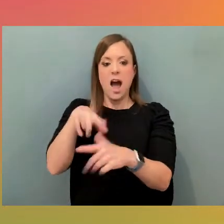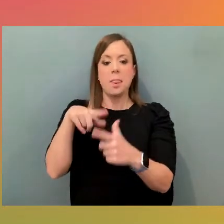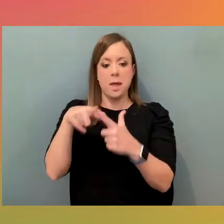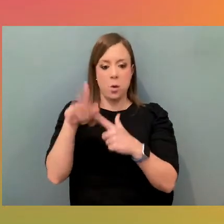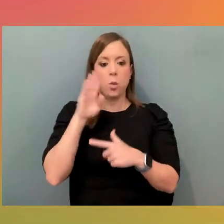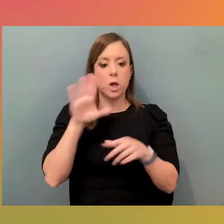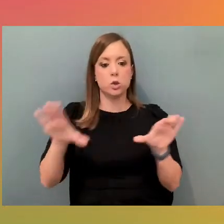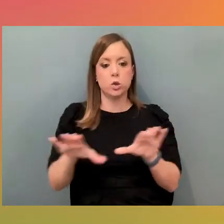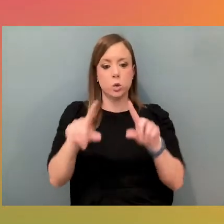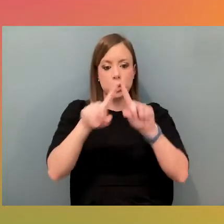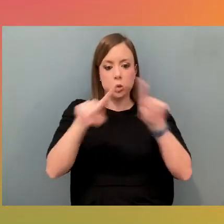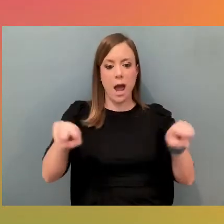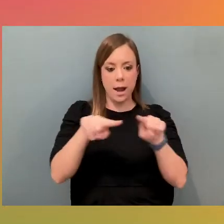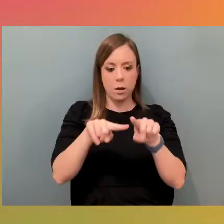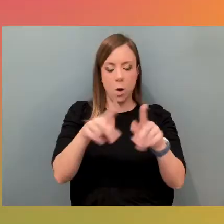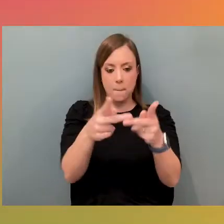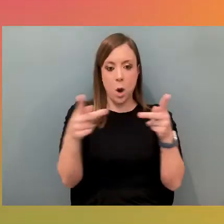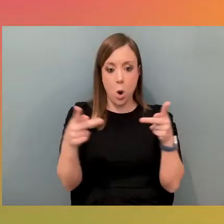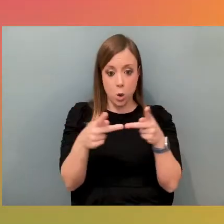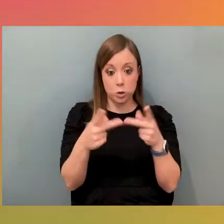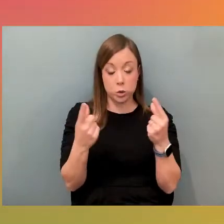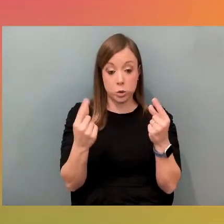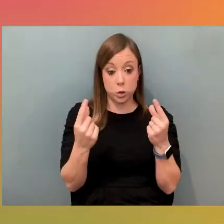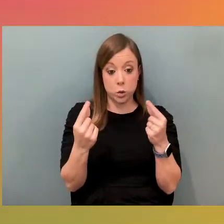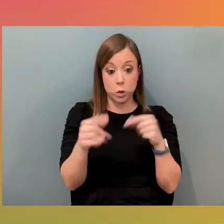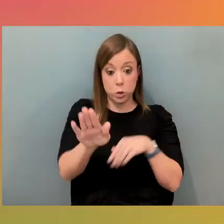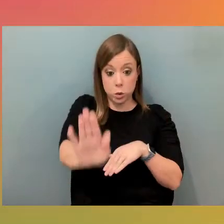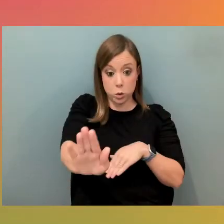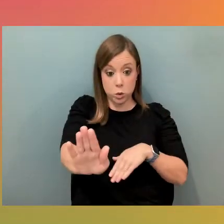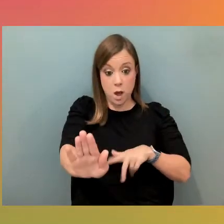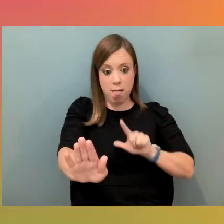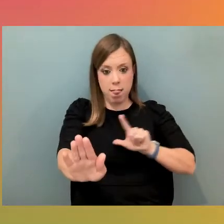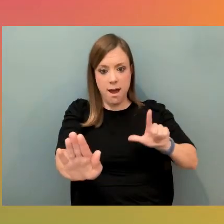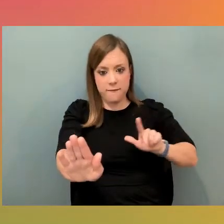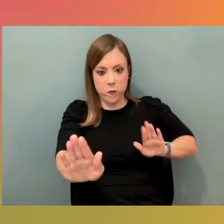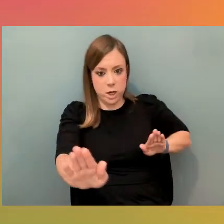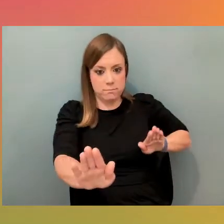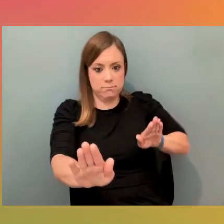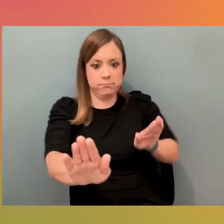EXHALE EXTEND AND FOLD AND WE WILL MAKE OUR WAY INTO A